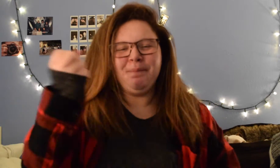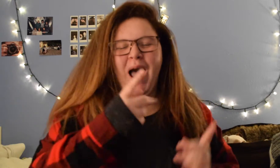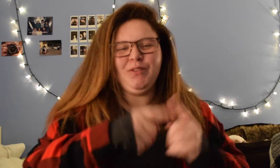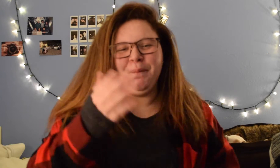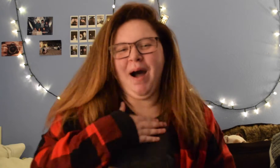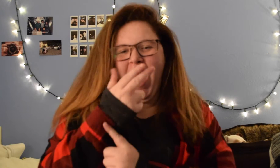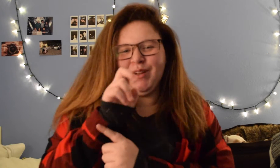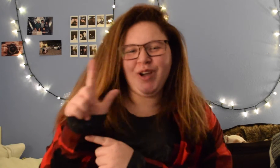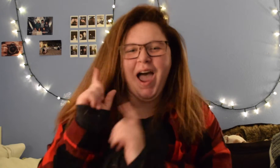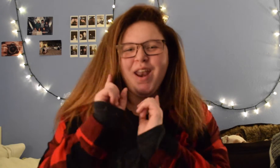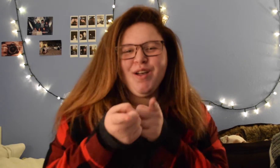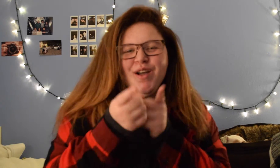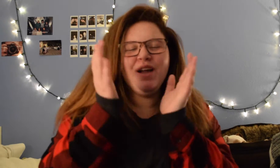Welcome back to my channel!